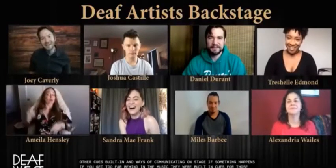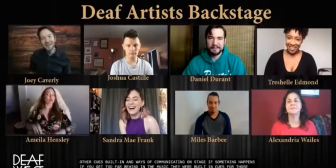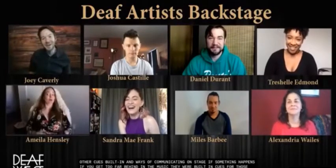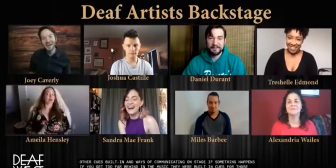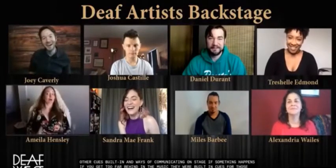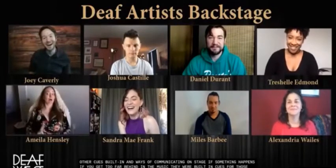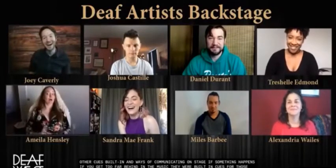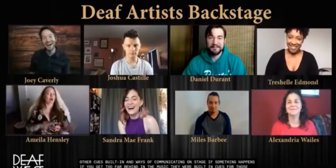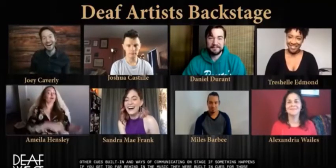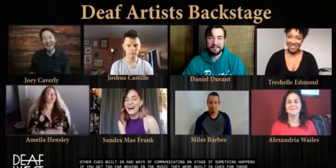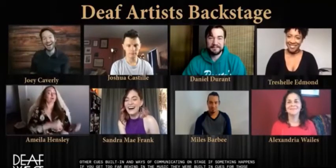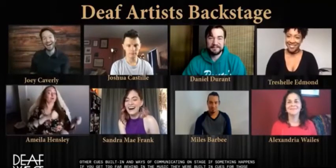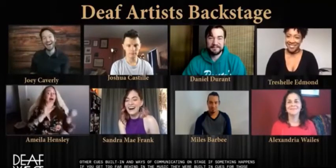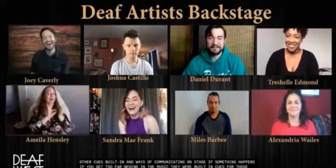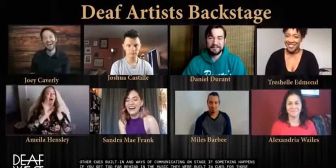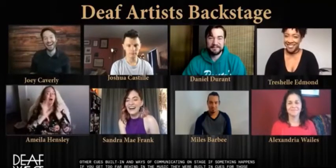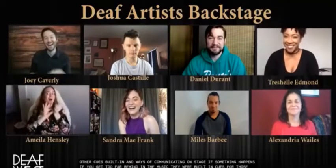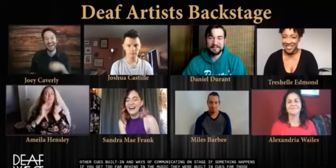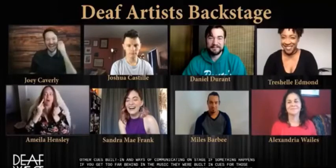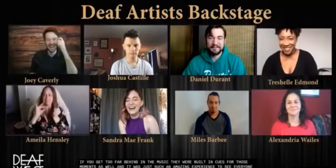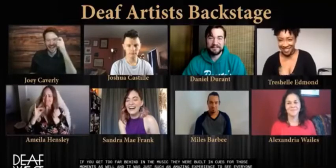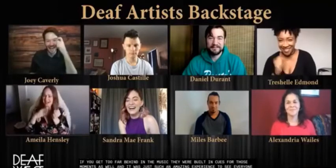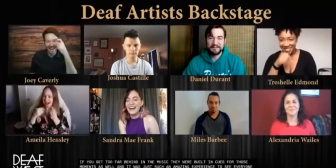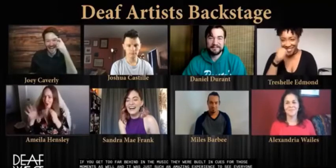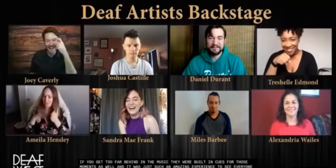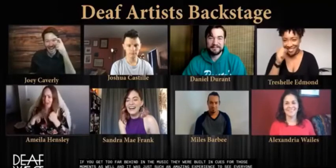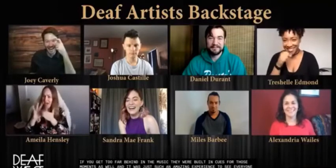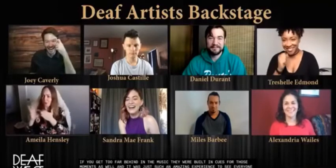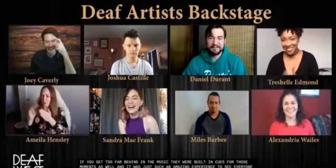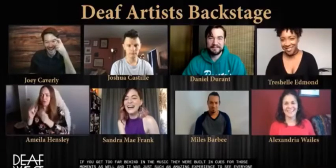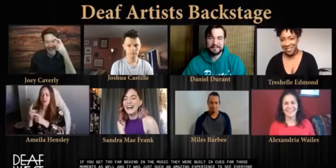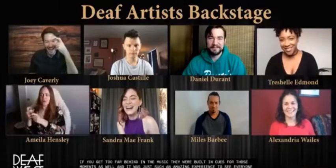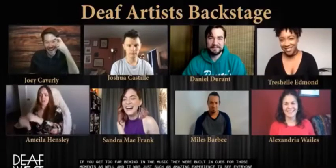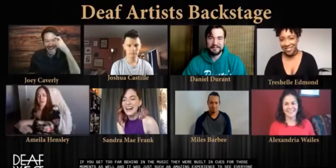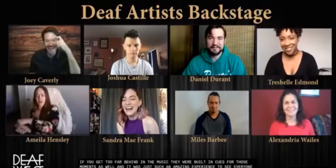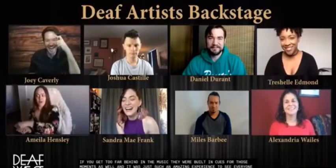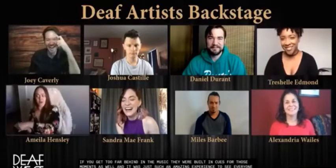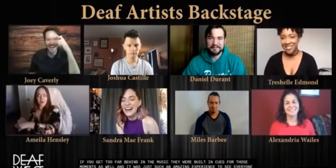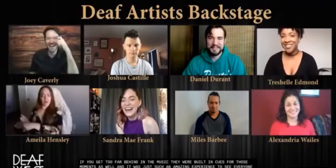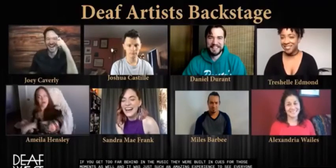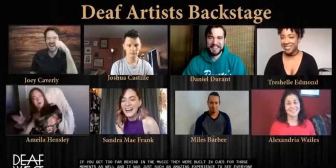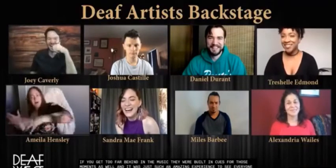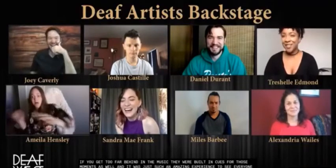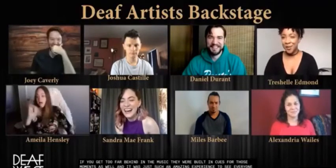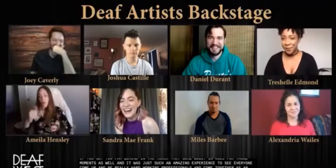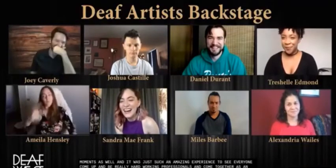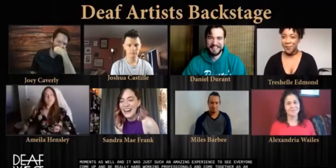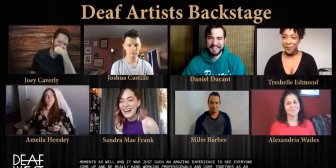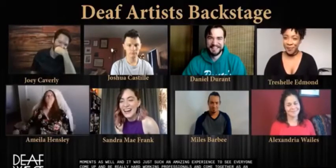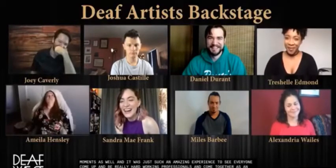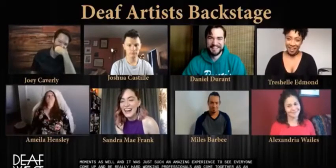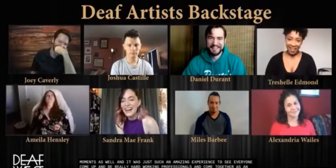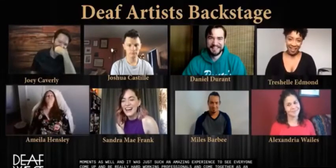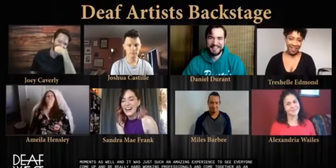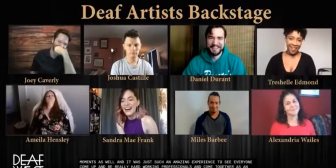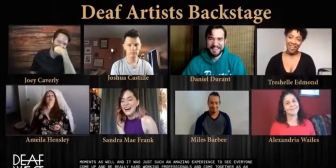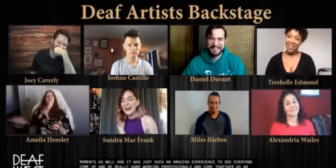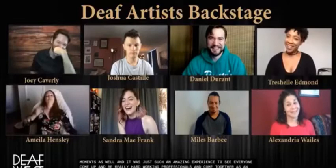And when that happened, I had to make sure that everyone was spread out and I had to count how long that was supposed to happen. I had to count in my head.